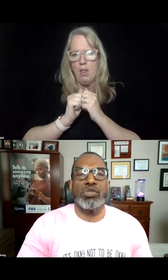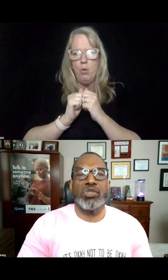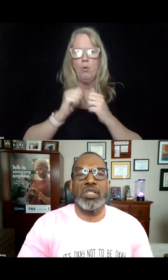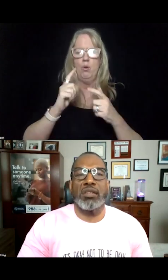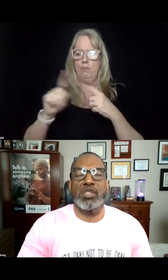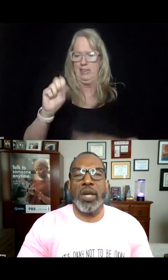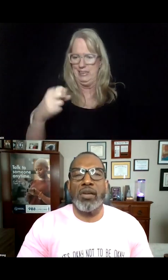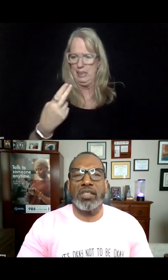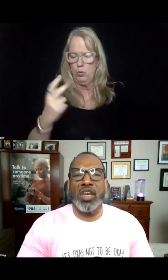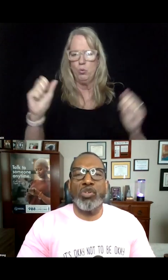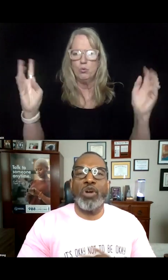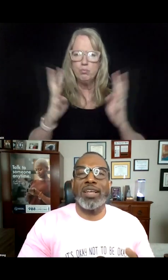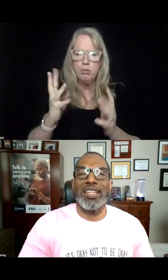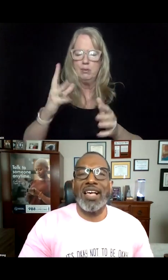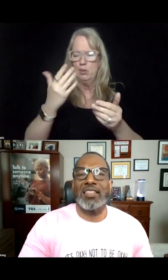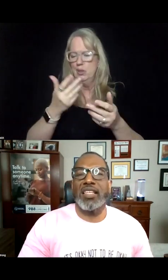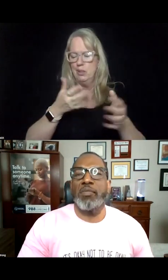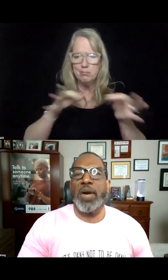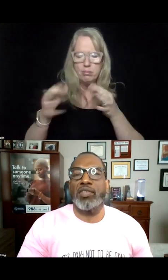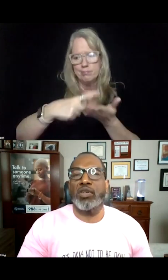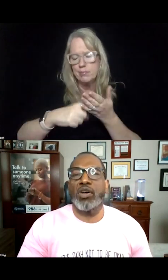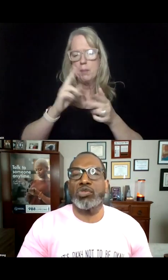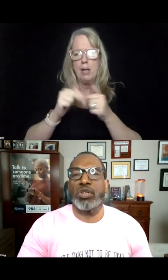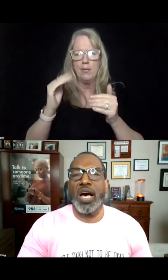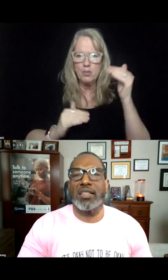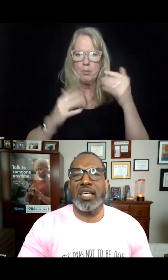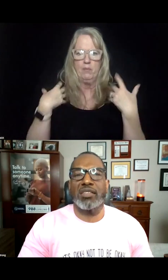TO ADDRESS HEALTH DISPARITIES AND RECOGNIZING THE CULTURAL CONTEXT